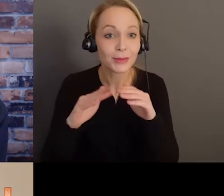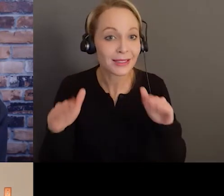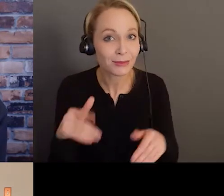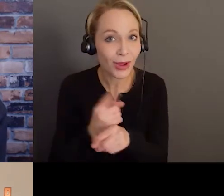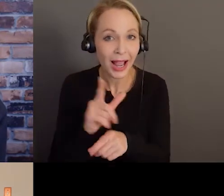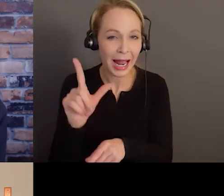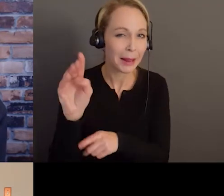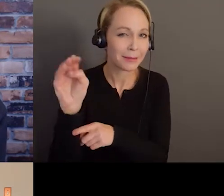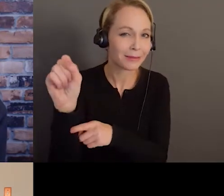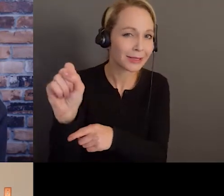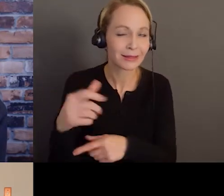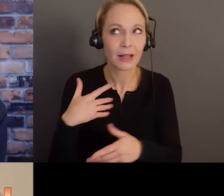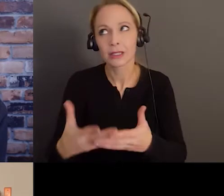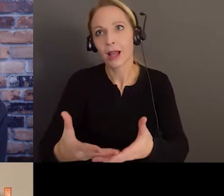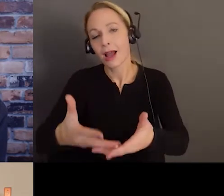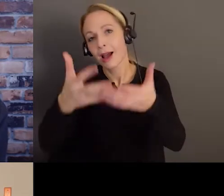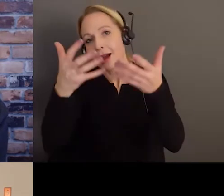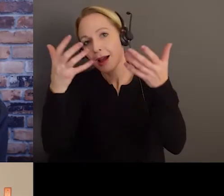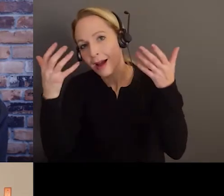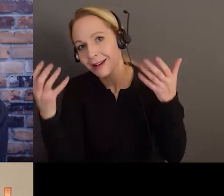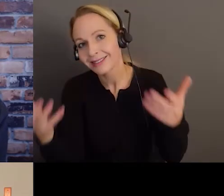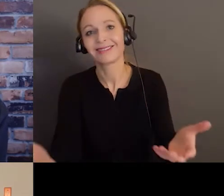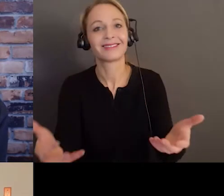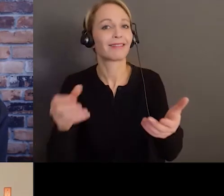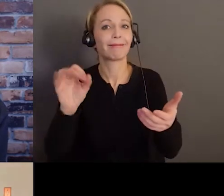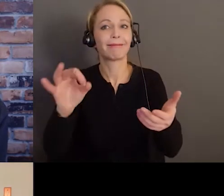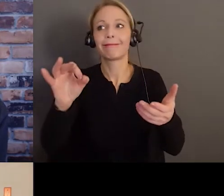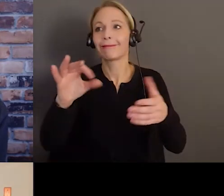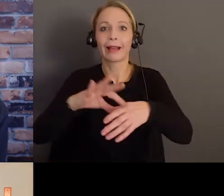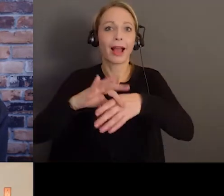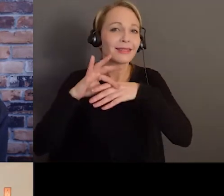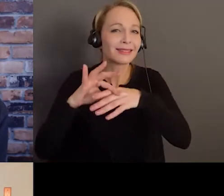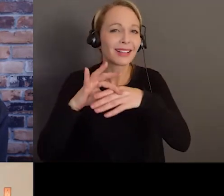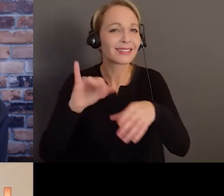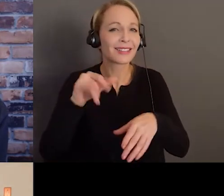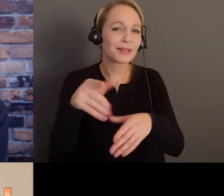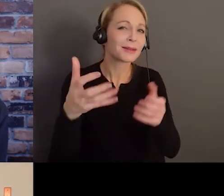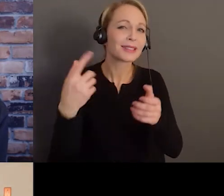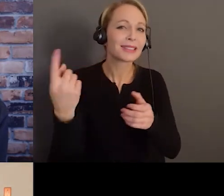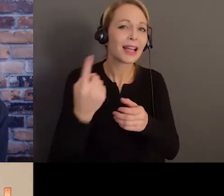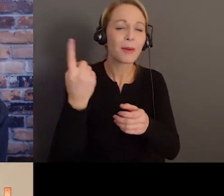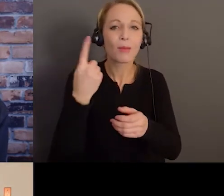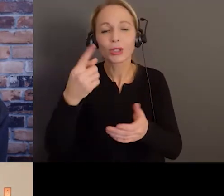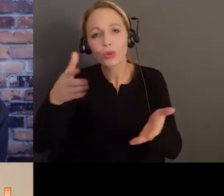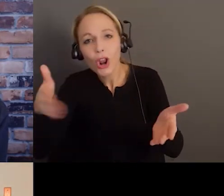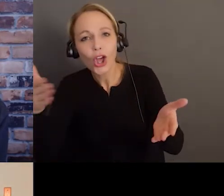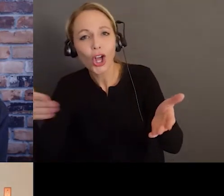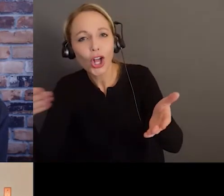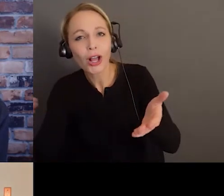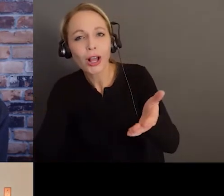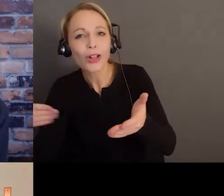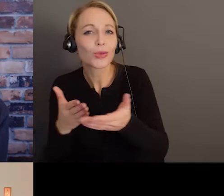TONS OF CONTENT THAT YOU WANT SOMEONE TO GO THROUGH. WHEN YOU ARE ONBOARDING NEW USERS MAYBE.